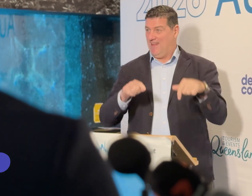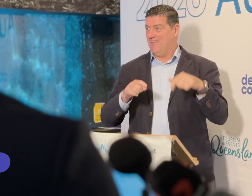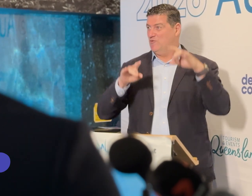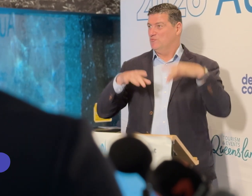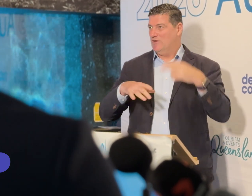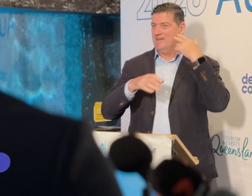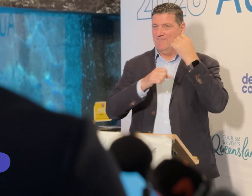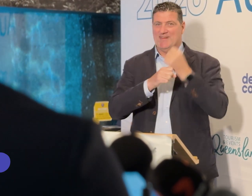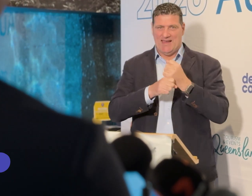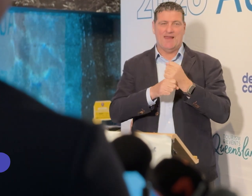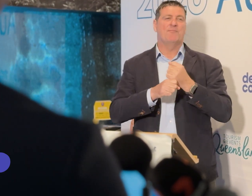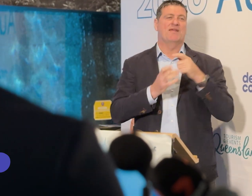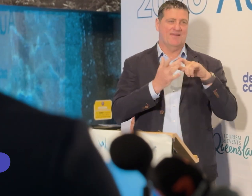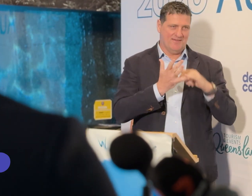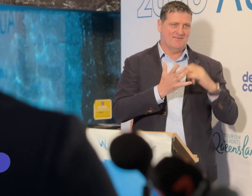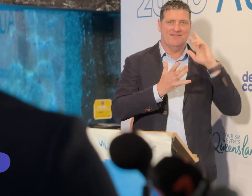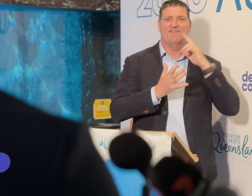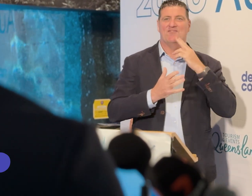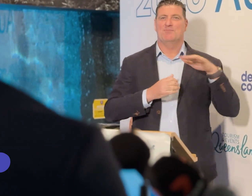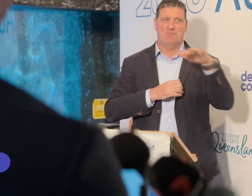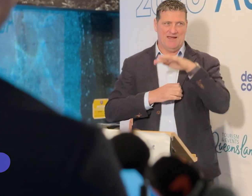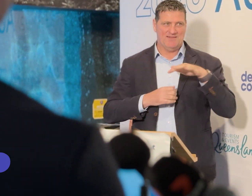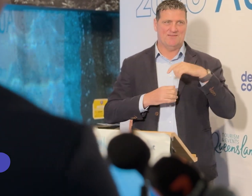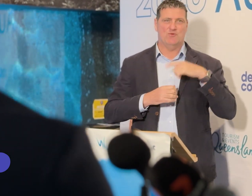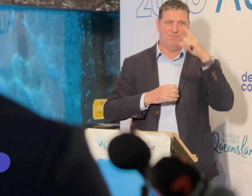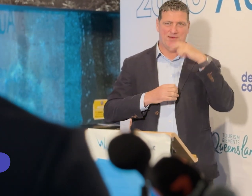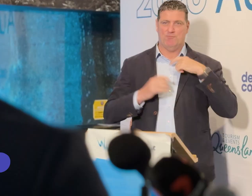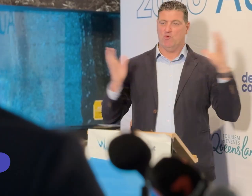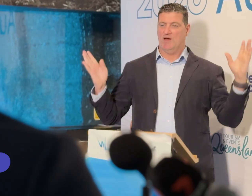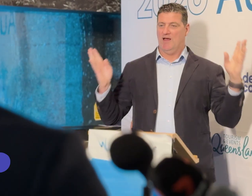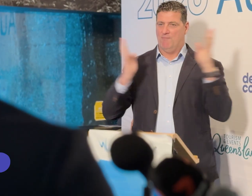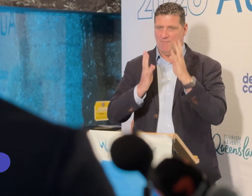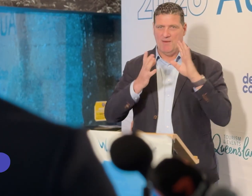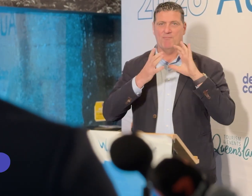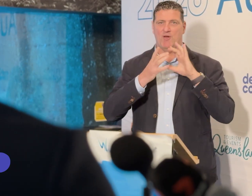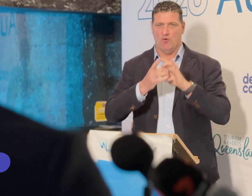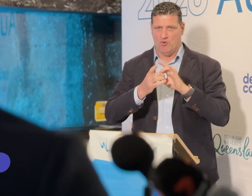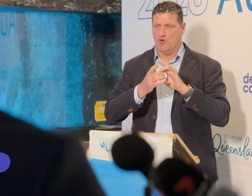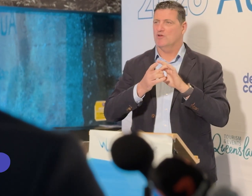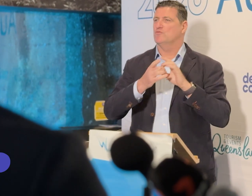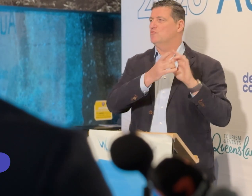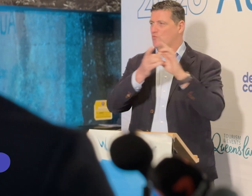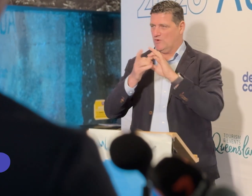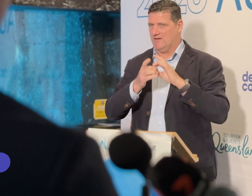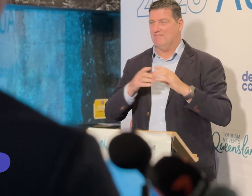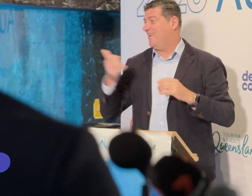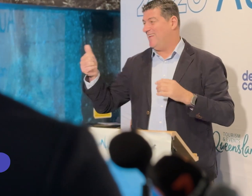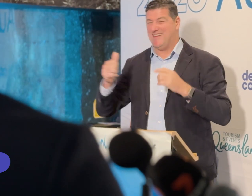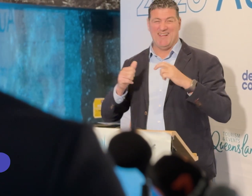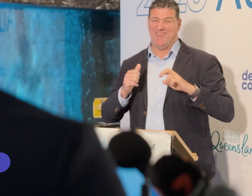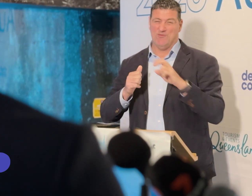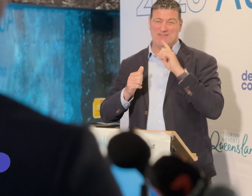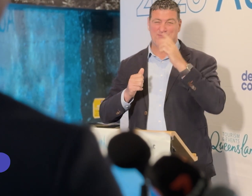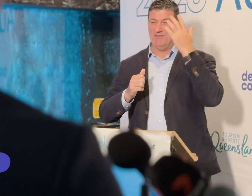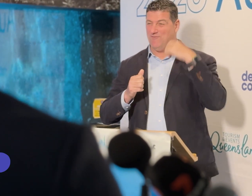it's clear that events like Australian Deaf Games are a space where Deaf people get together, feel a belonging, and connect.